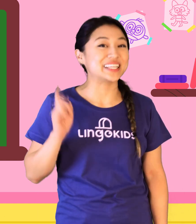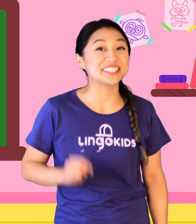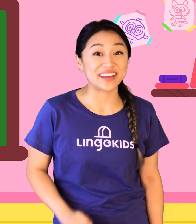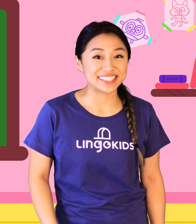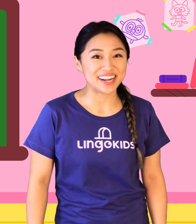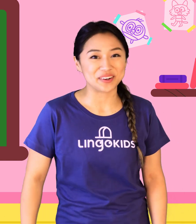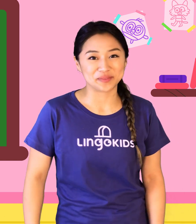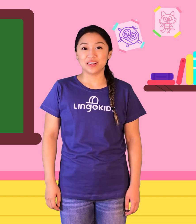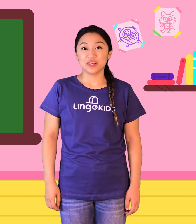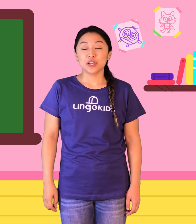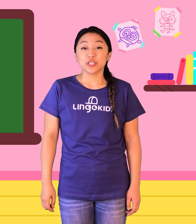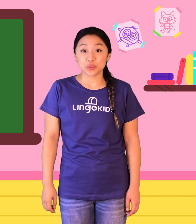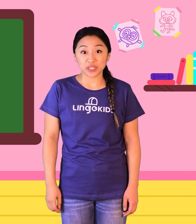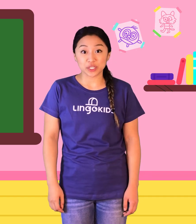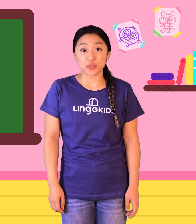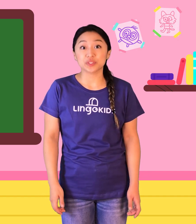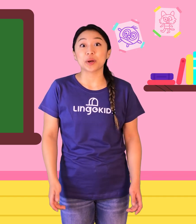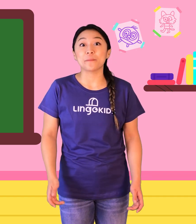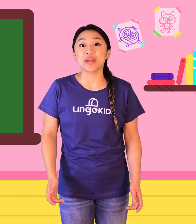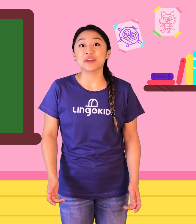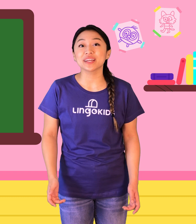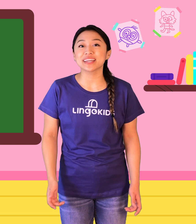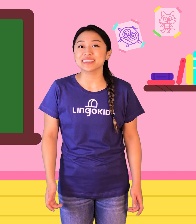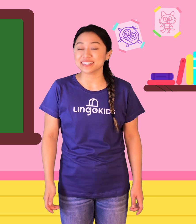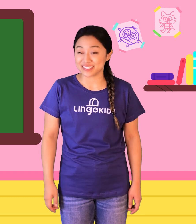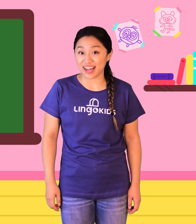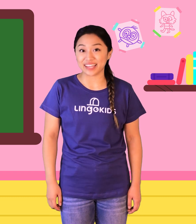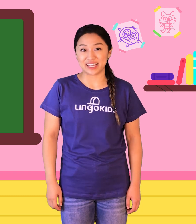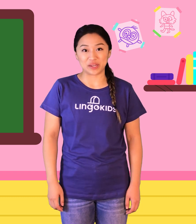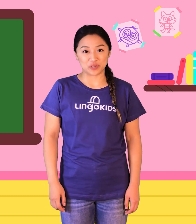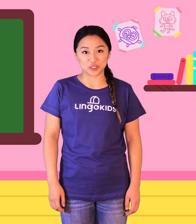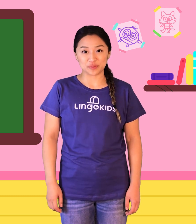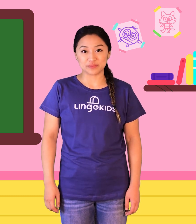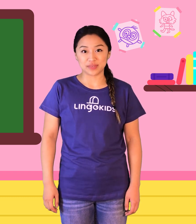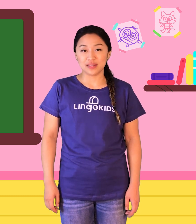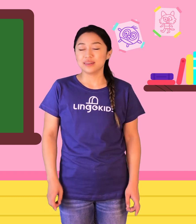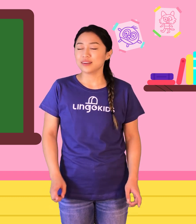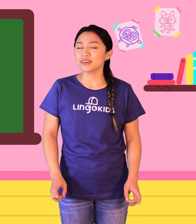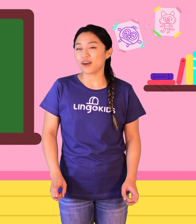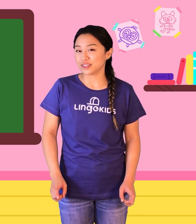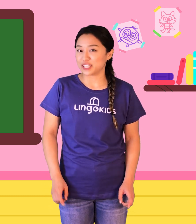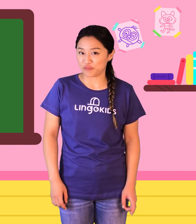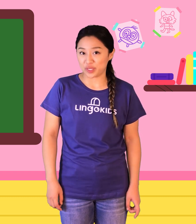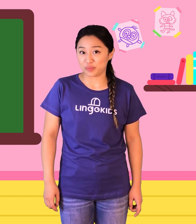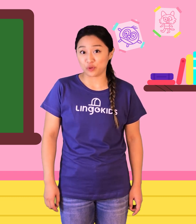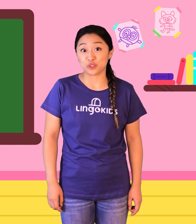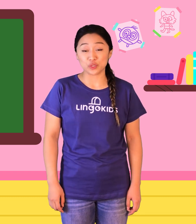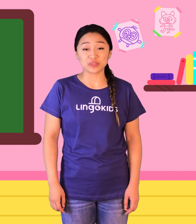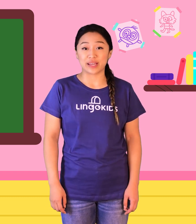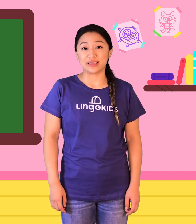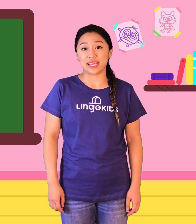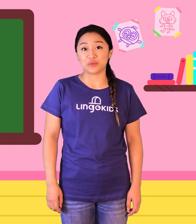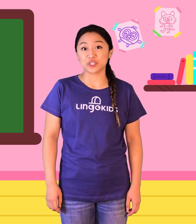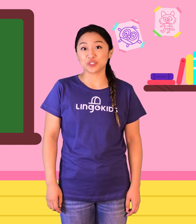Let's find out. You can use American Sign Language. Not all deaf people use sign language,